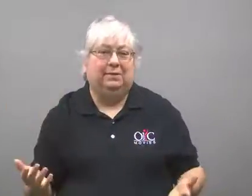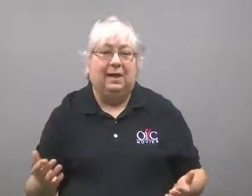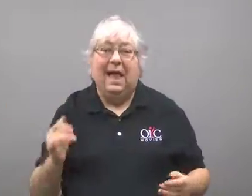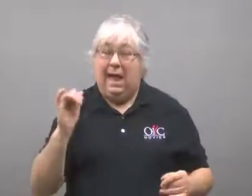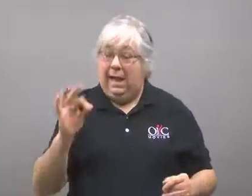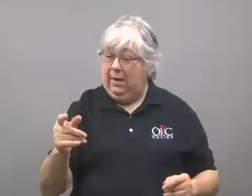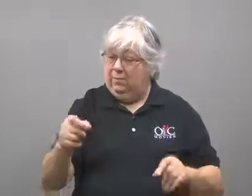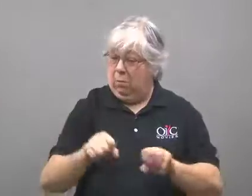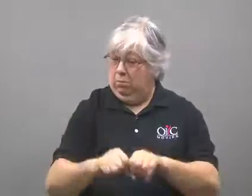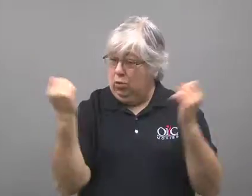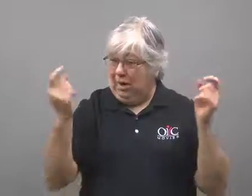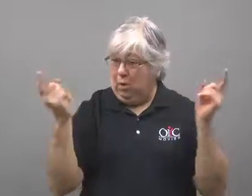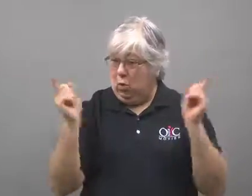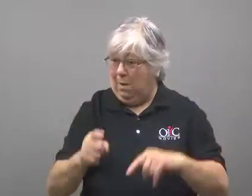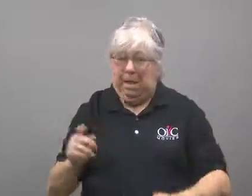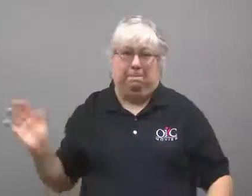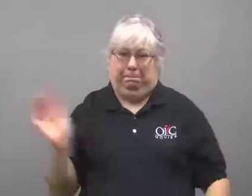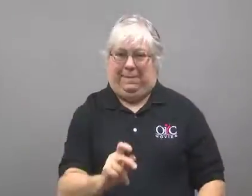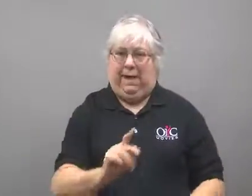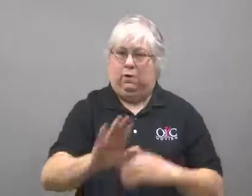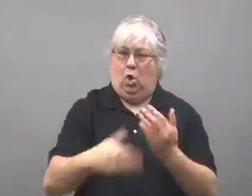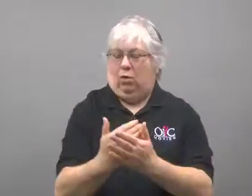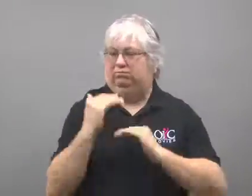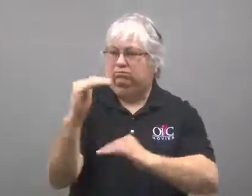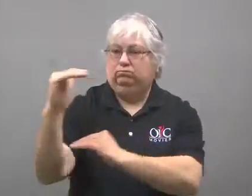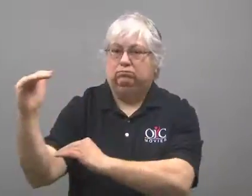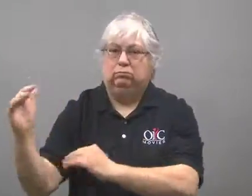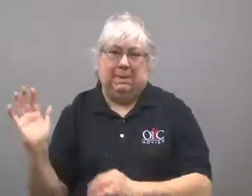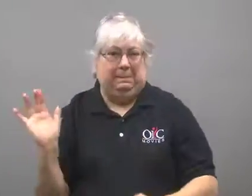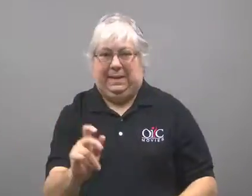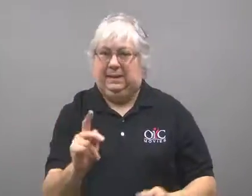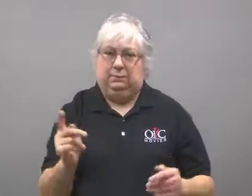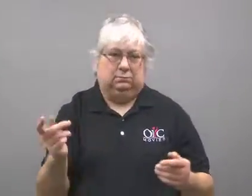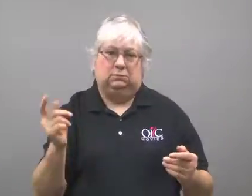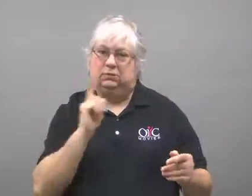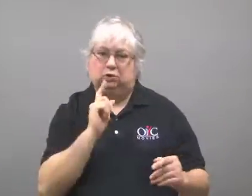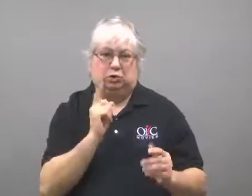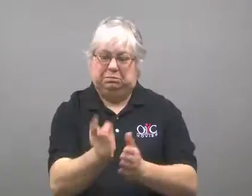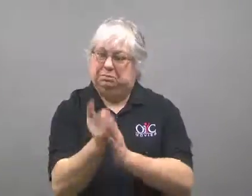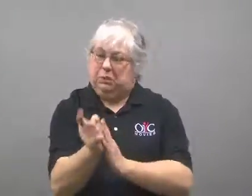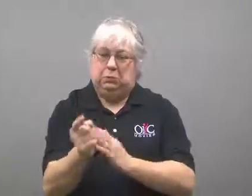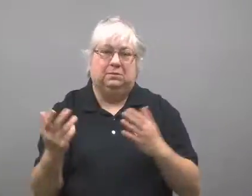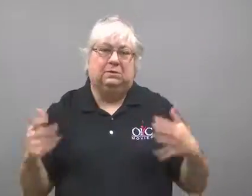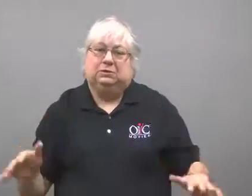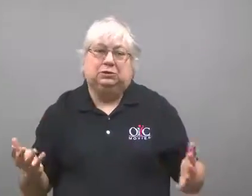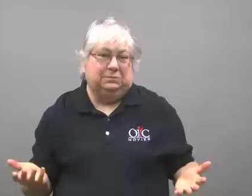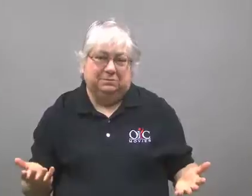If Iran violates the agreement, the sanctions would be immediately re-imposed.